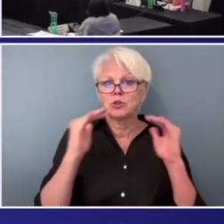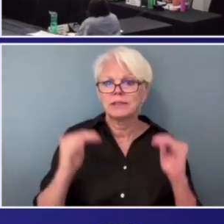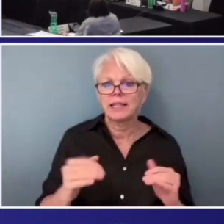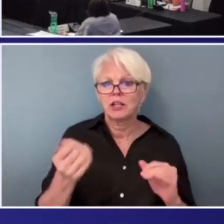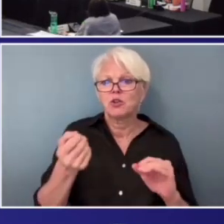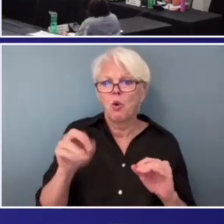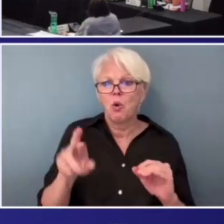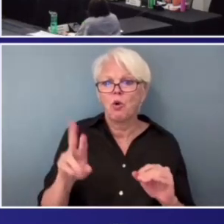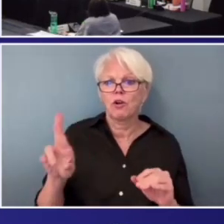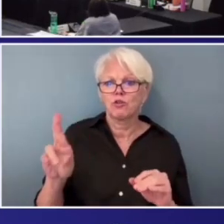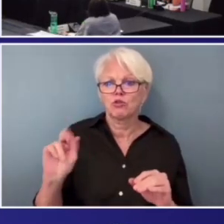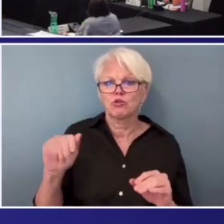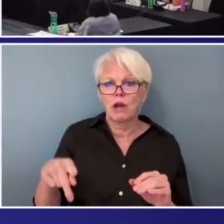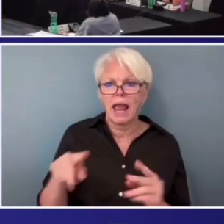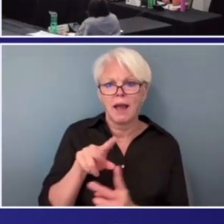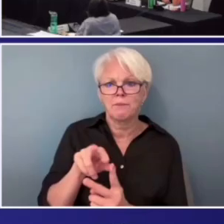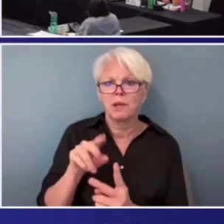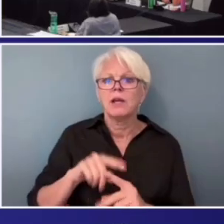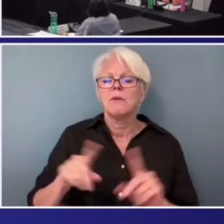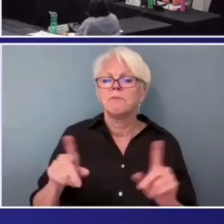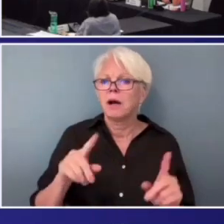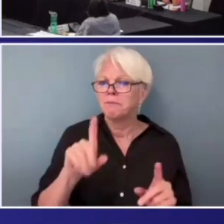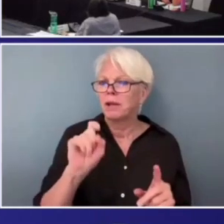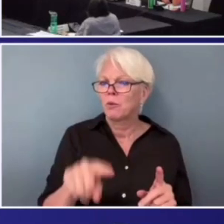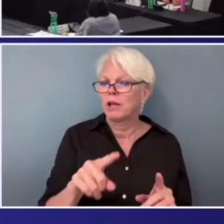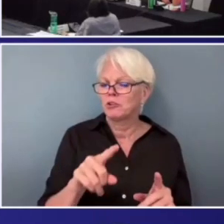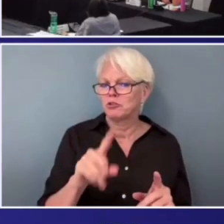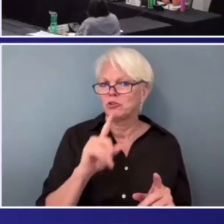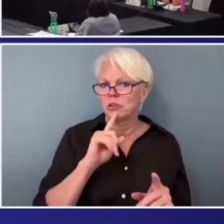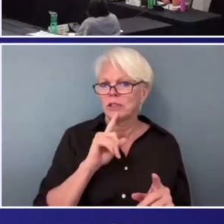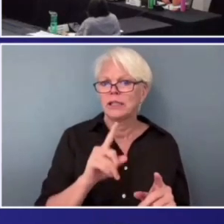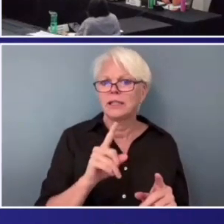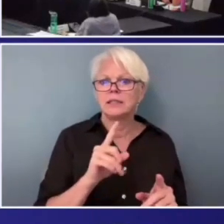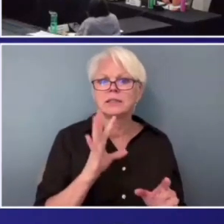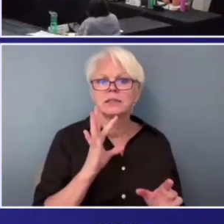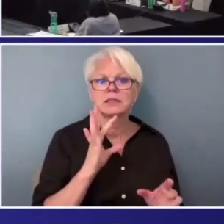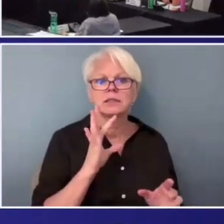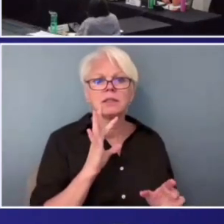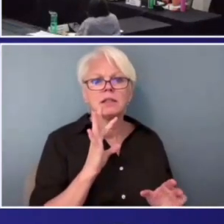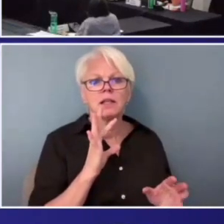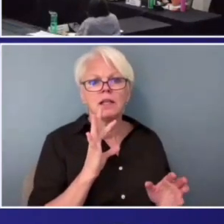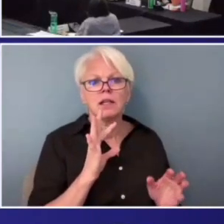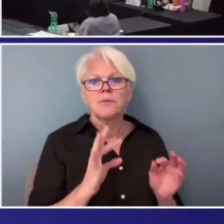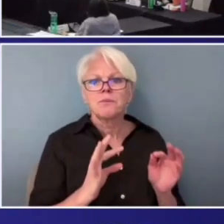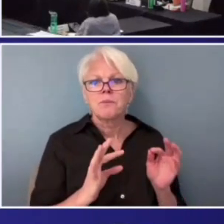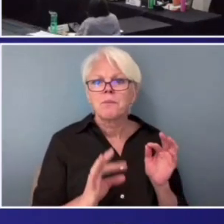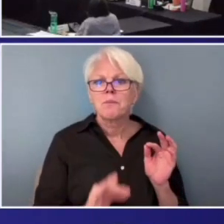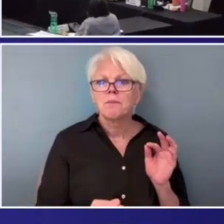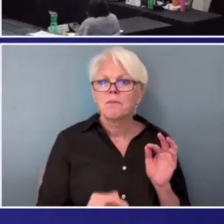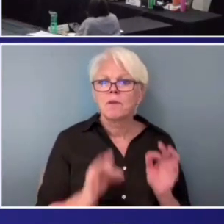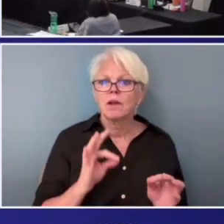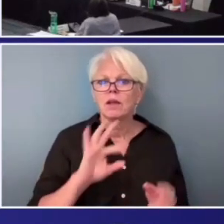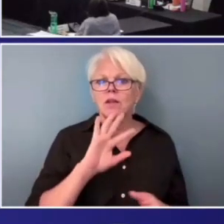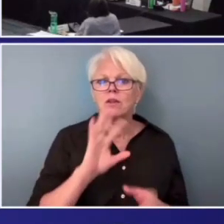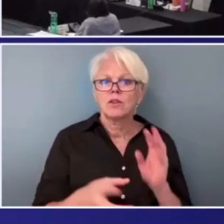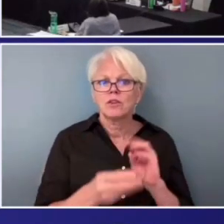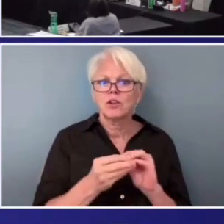But my question concerns whether or not the total loans -- is that based off the